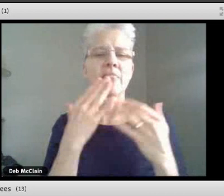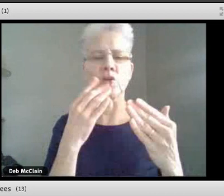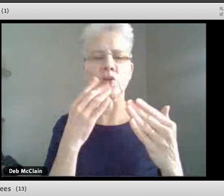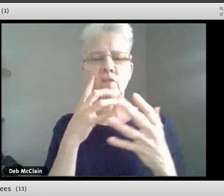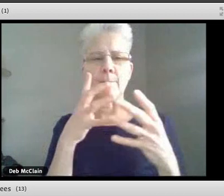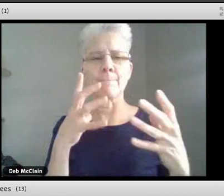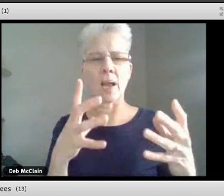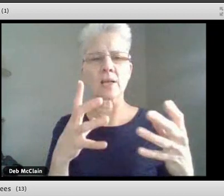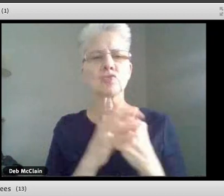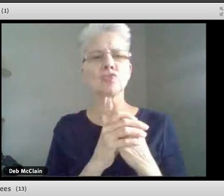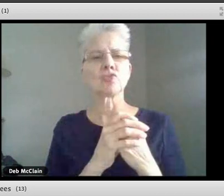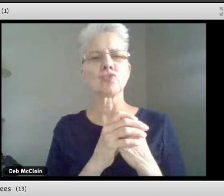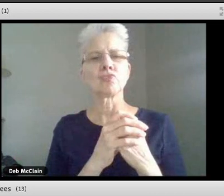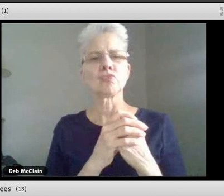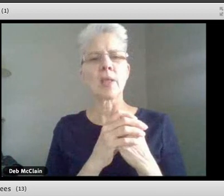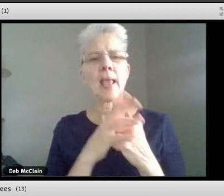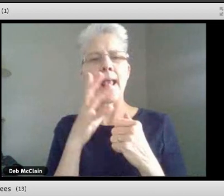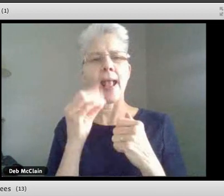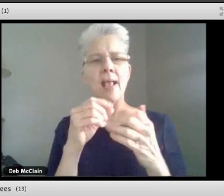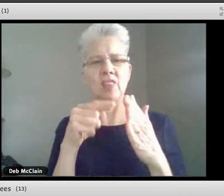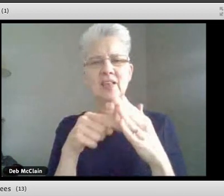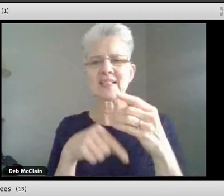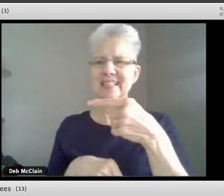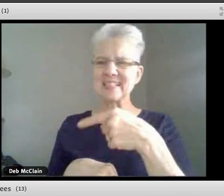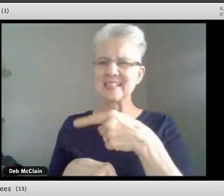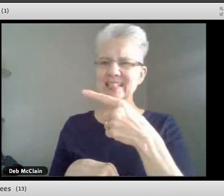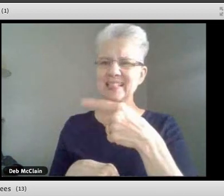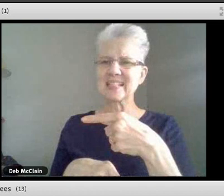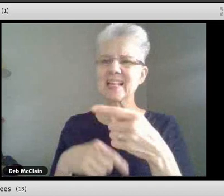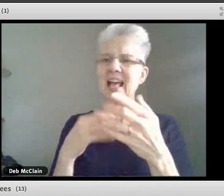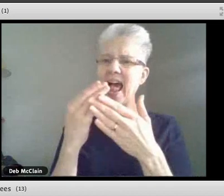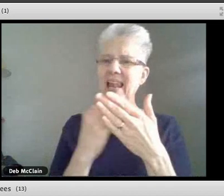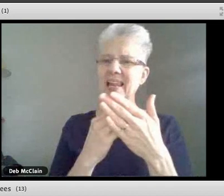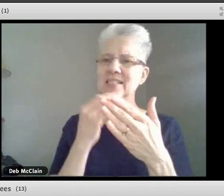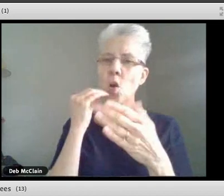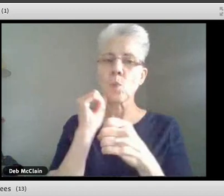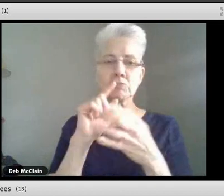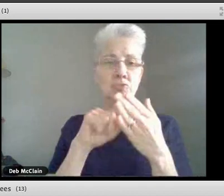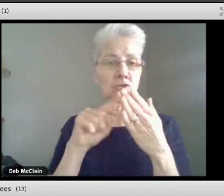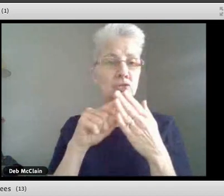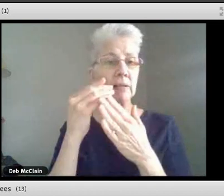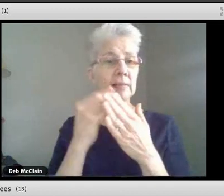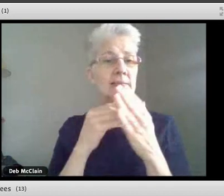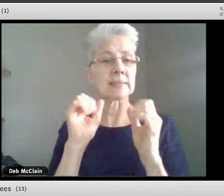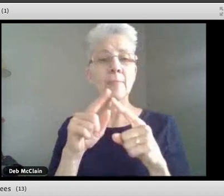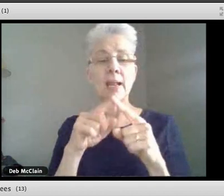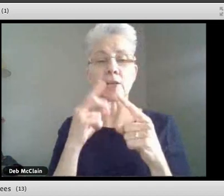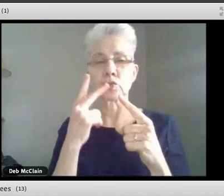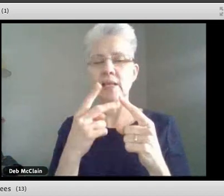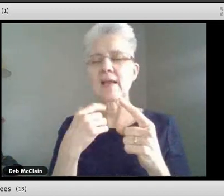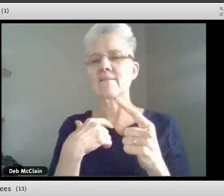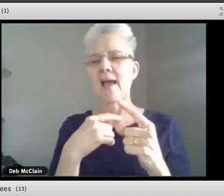You can make yourself a checklist, but as you see, I've got a line through the guy with "Do all the homework!" because it is optional.